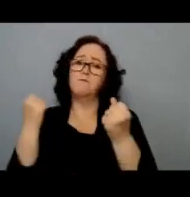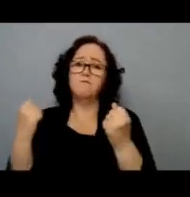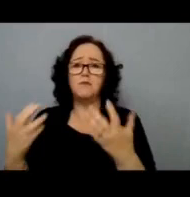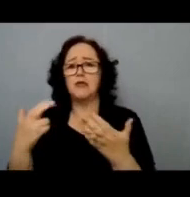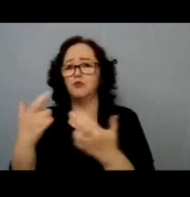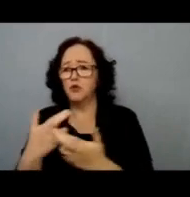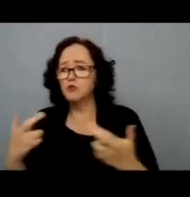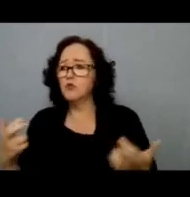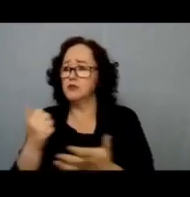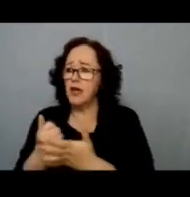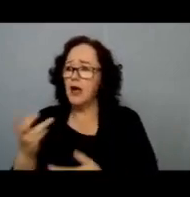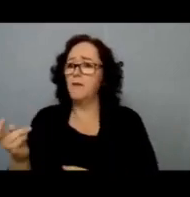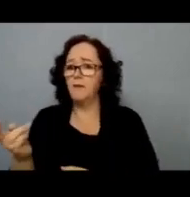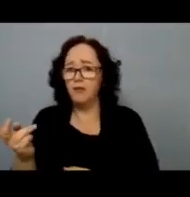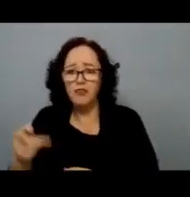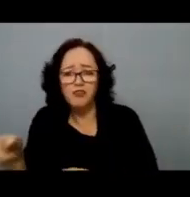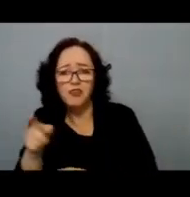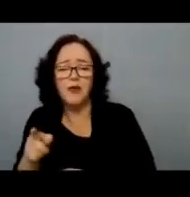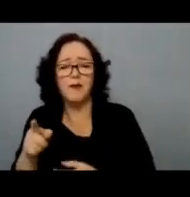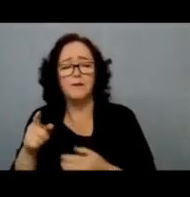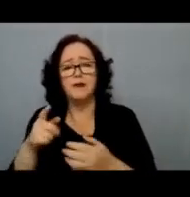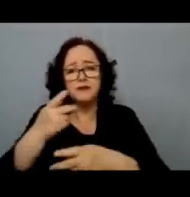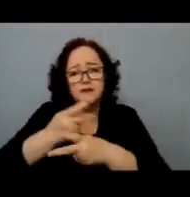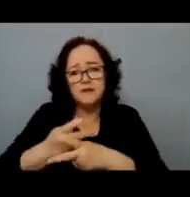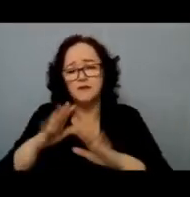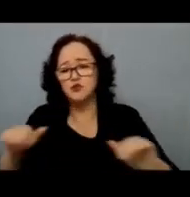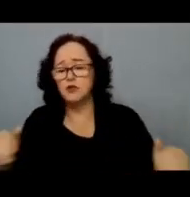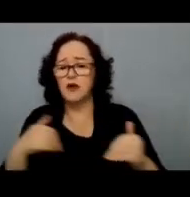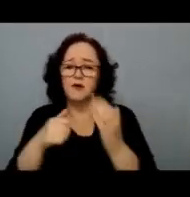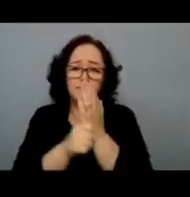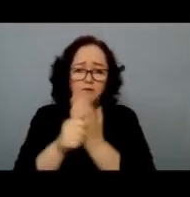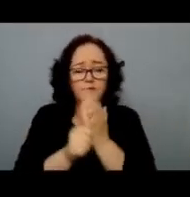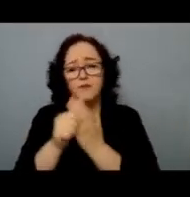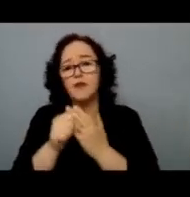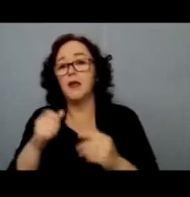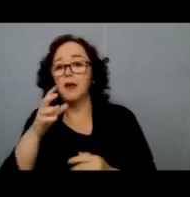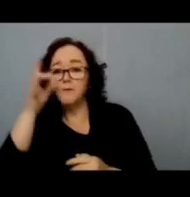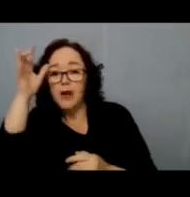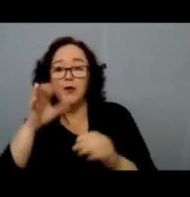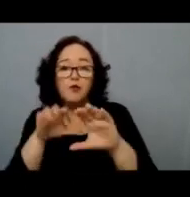And these include things like tip sheets and guides and booklets parenting groups, state resources, social media support